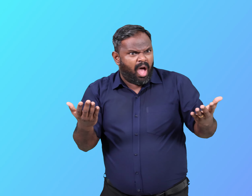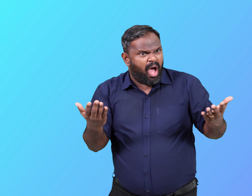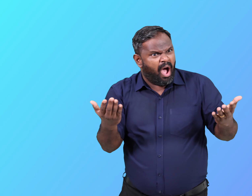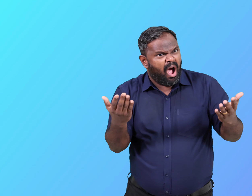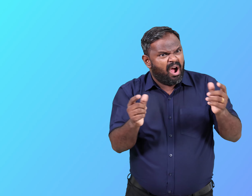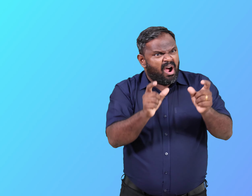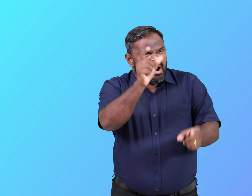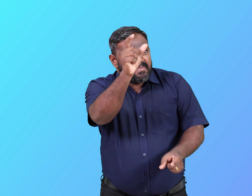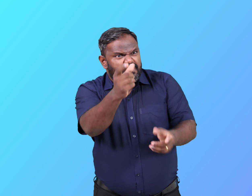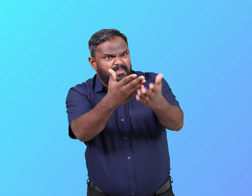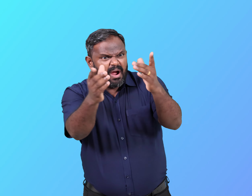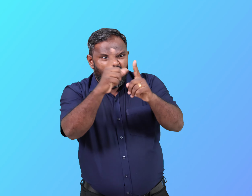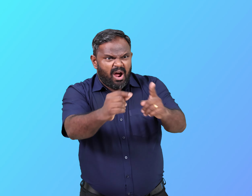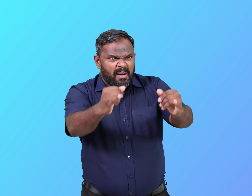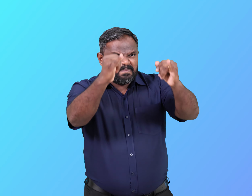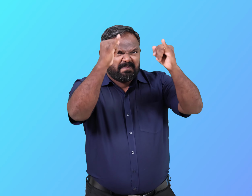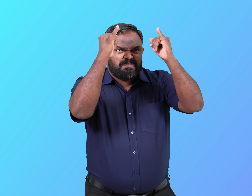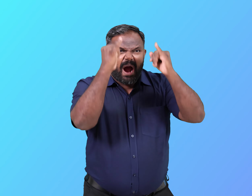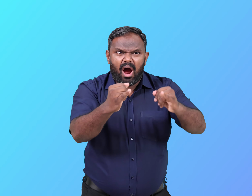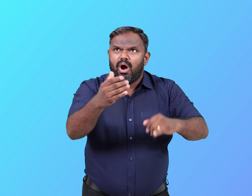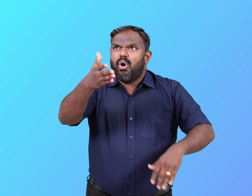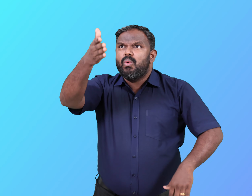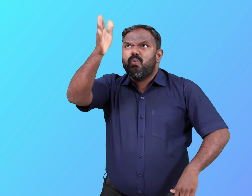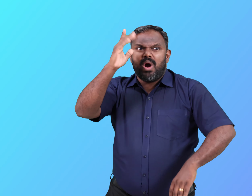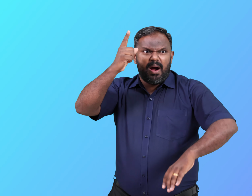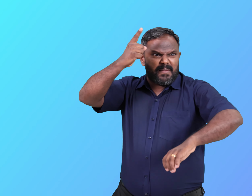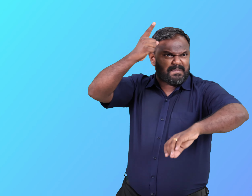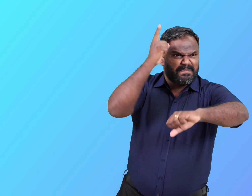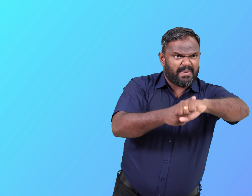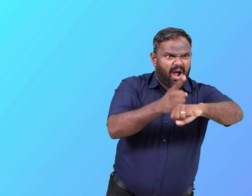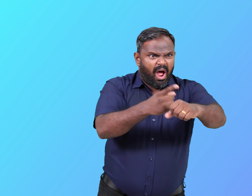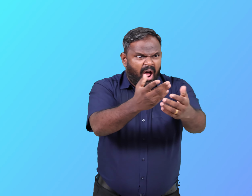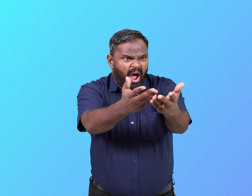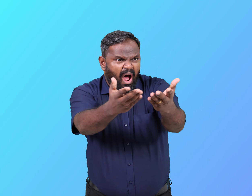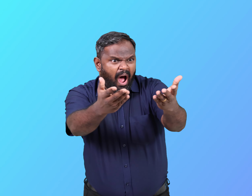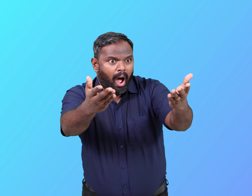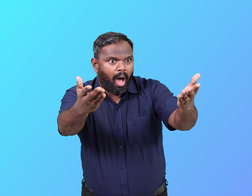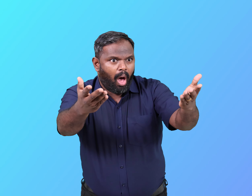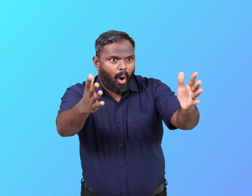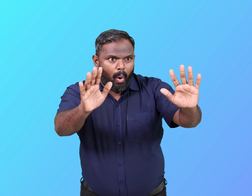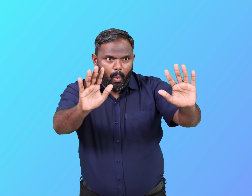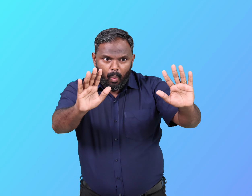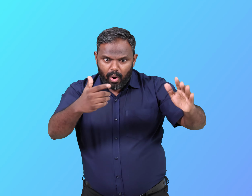People will see what God has done. They will tell other people about him. Then everyone will learn more about God.